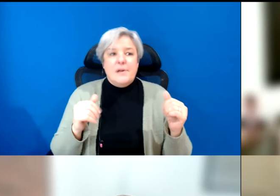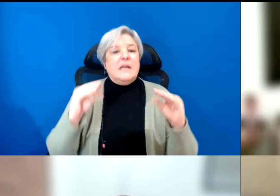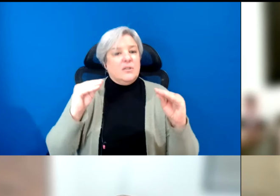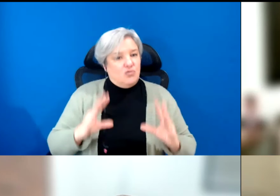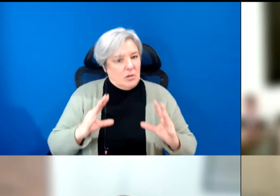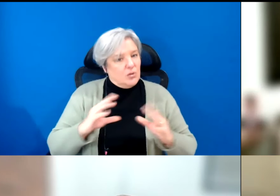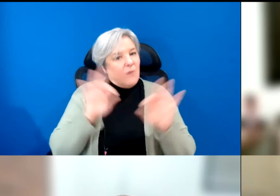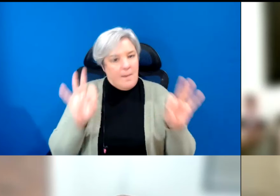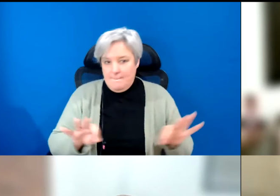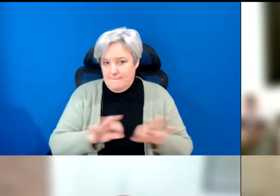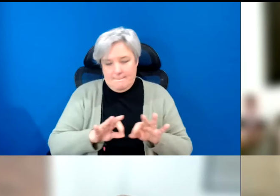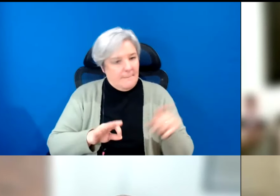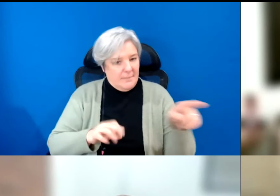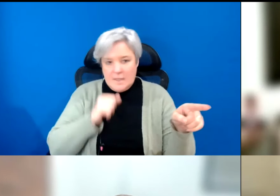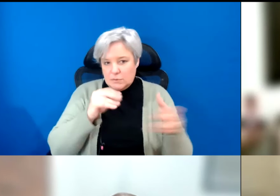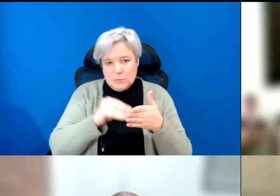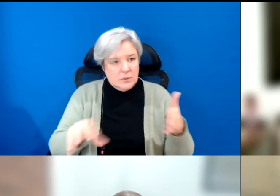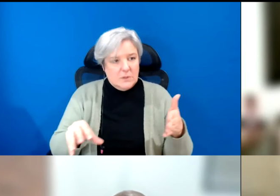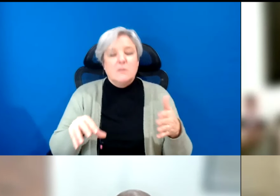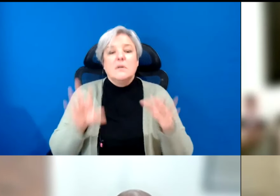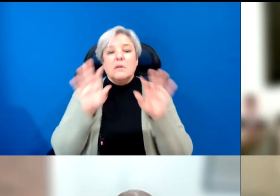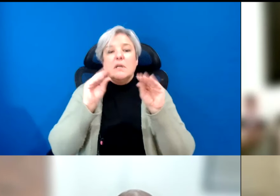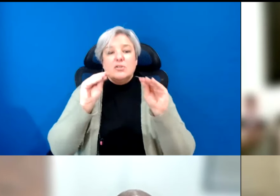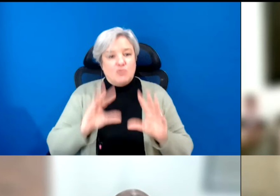So the instructor is basically going to get it off of our website